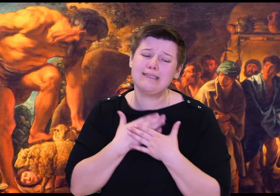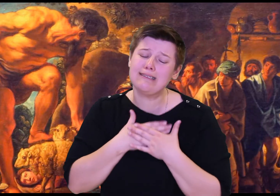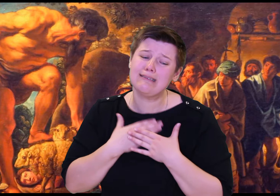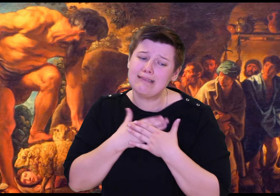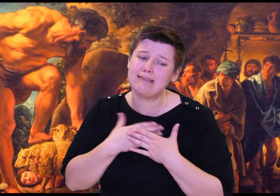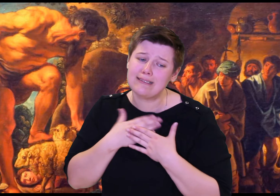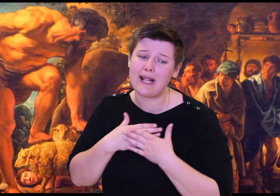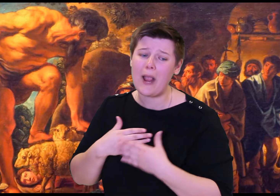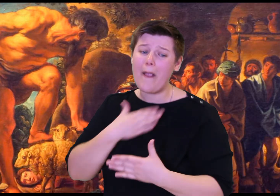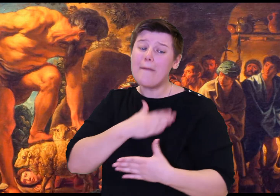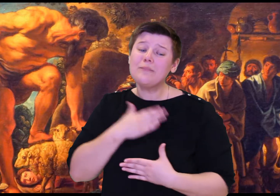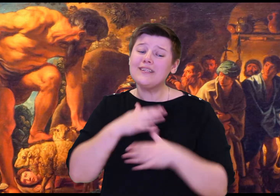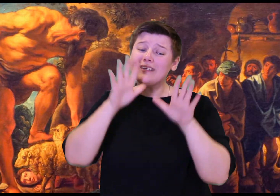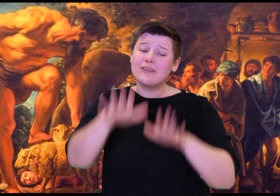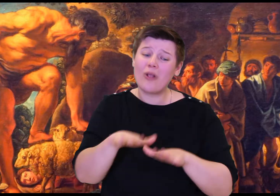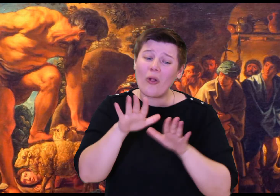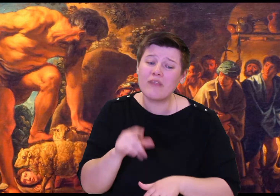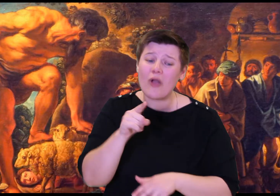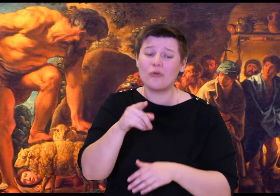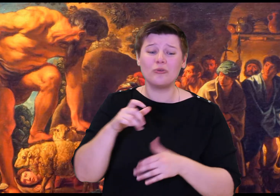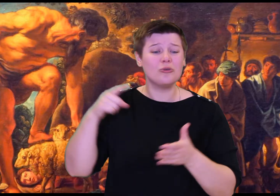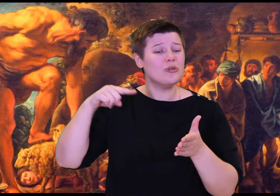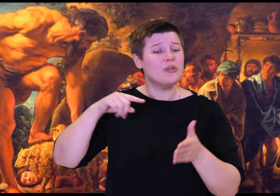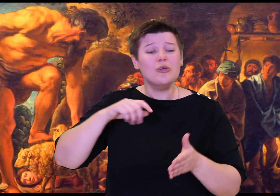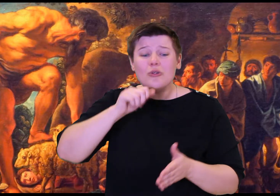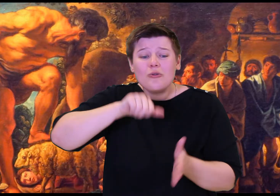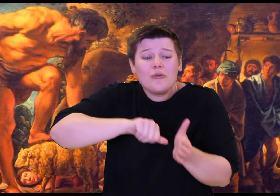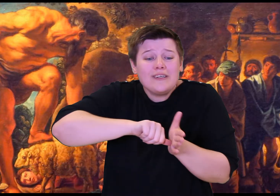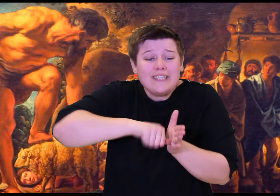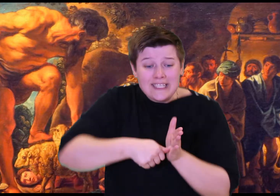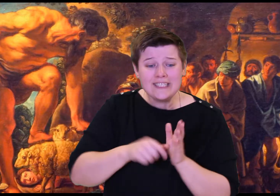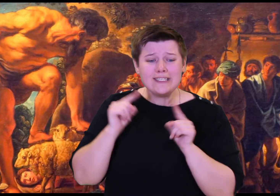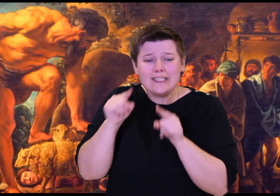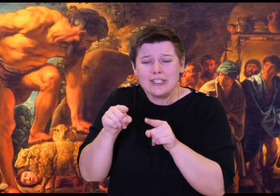He hurled that stone and drove our ship right back to land. We thought that we